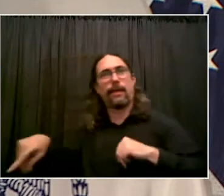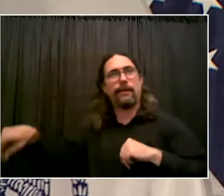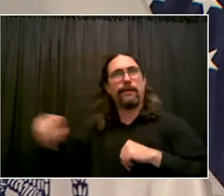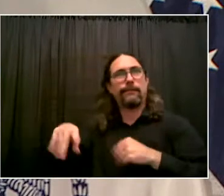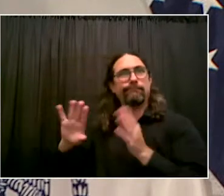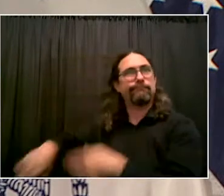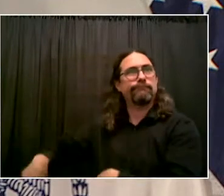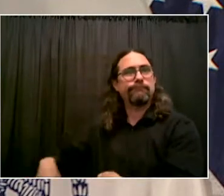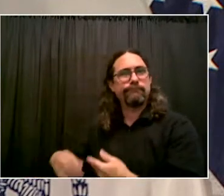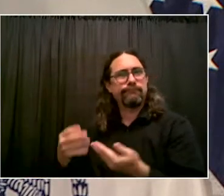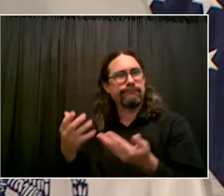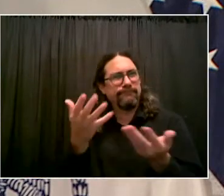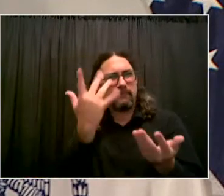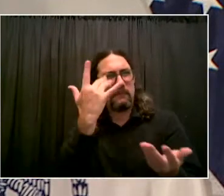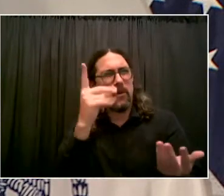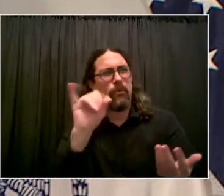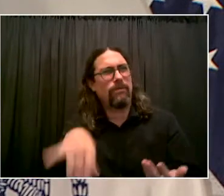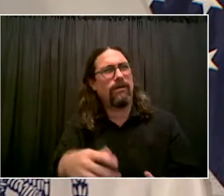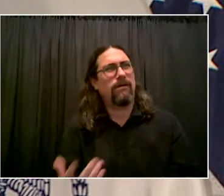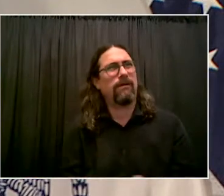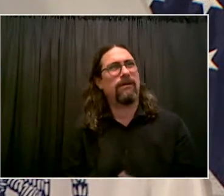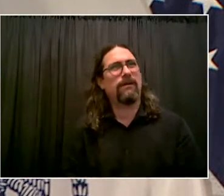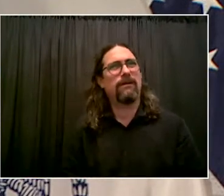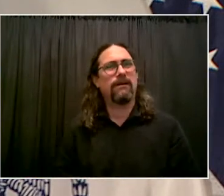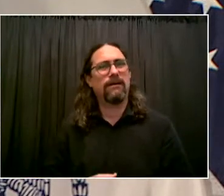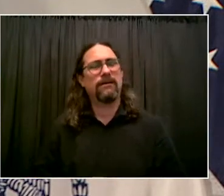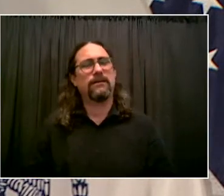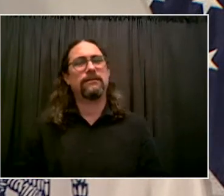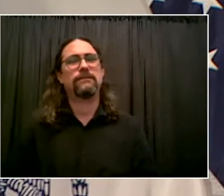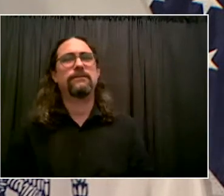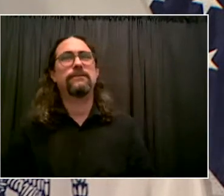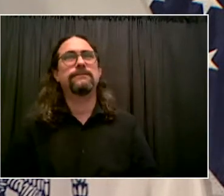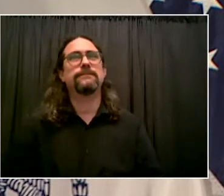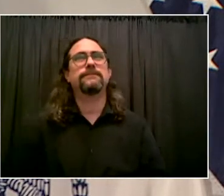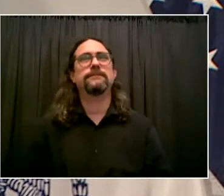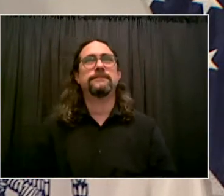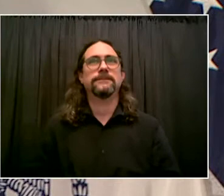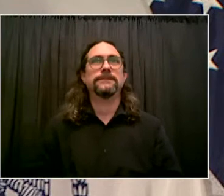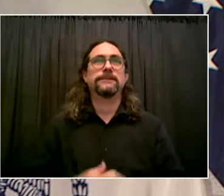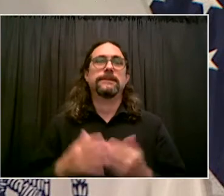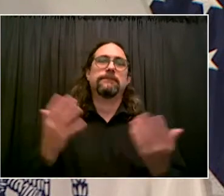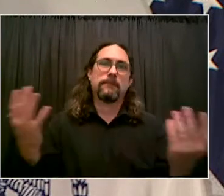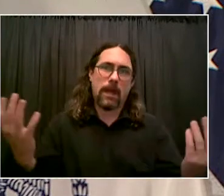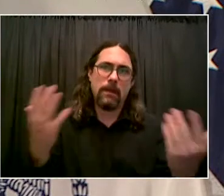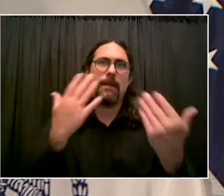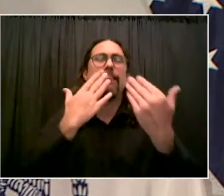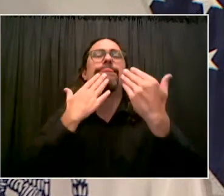THEM IN EVERY SCHOOL. HENRY, THANK YOU FOR THE